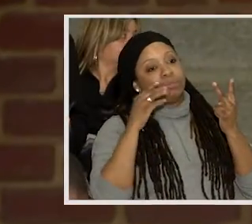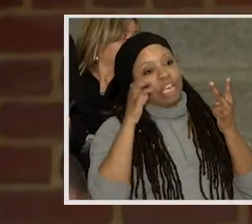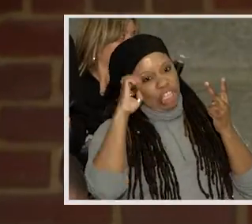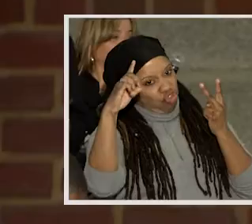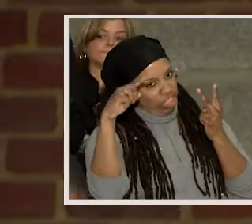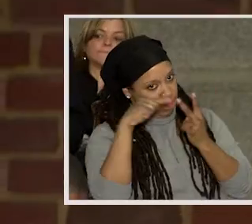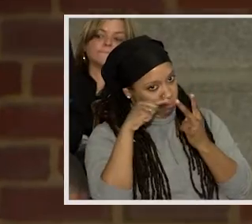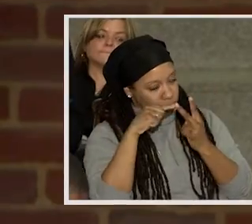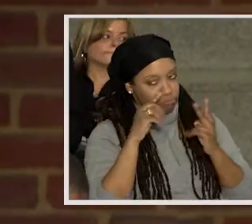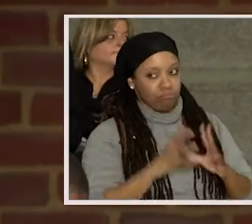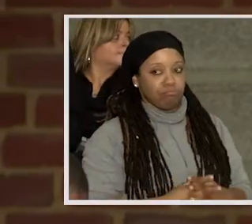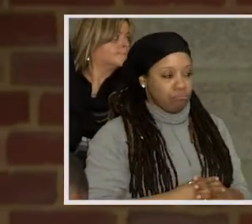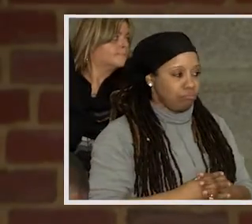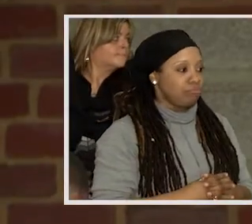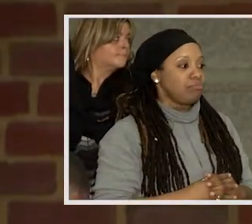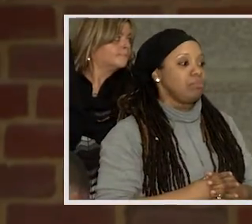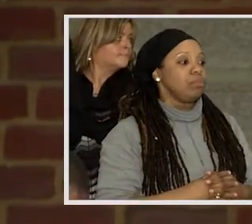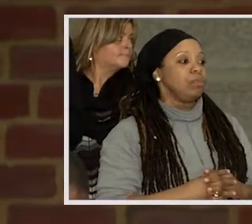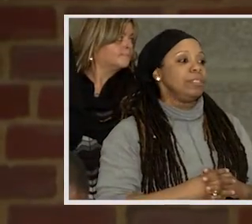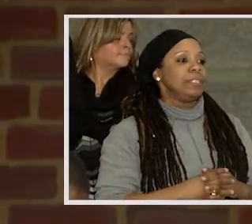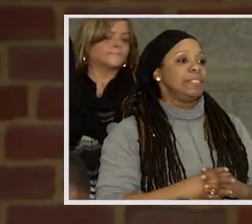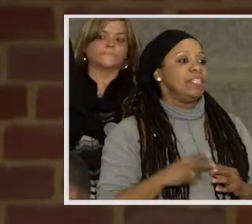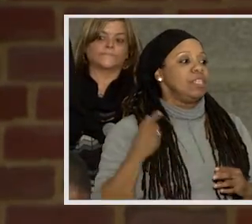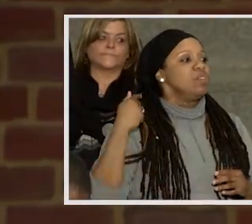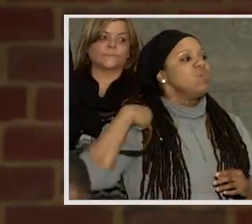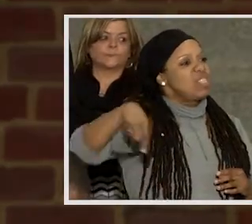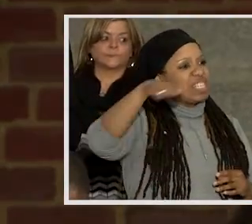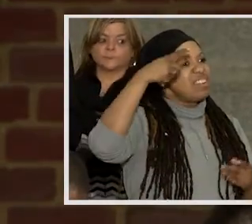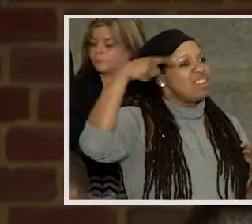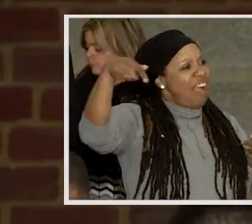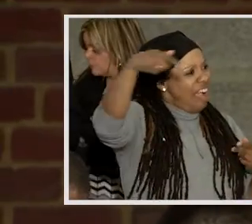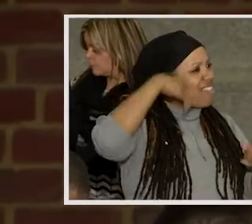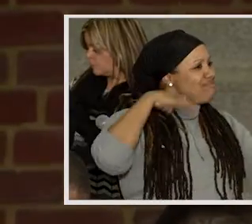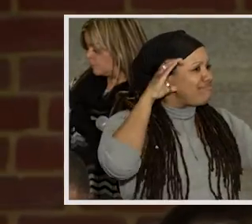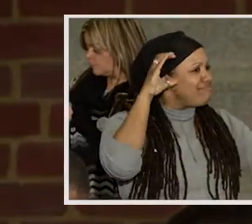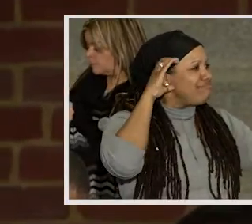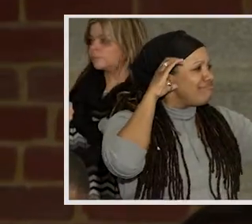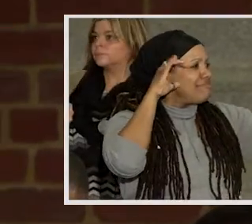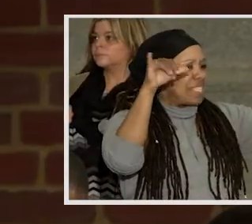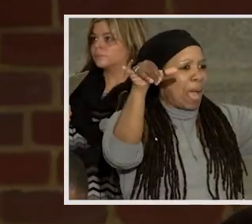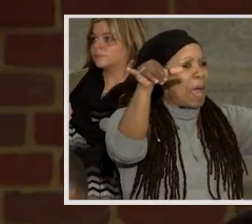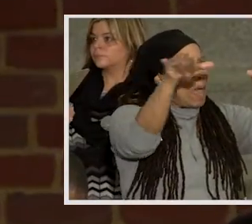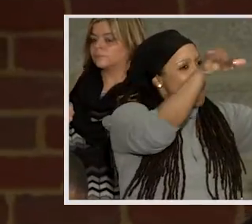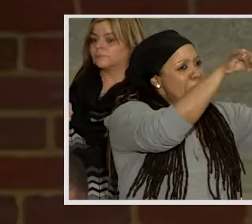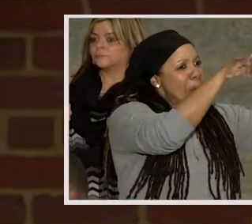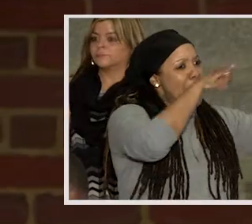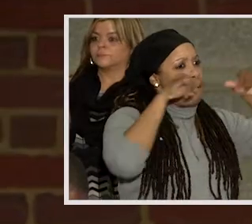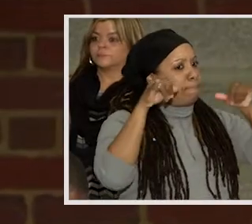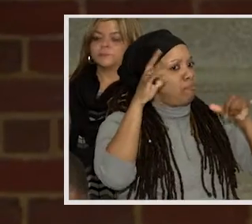PEOPLE HAVE MENTIONED. INCLUDING THE FACTS THAT WE CAN THEN REDUCE OUR BUDGET ON THINGS LIKE PUBLIC SAFETY BECAUSE IT